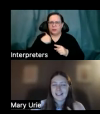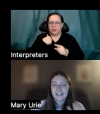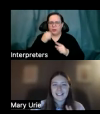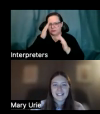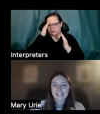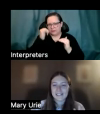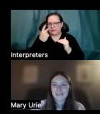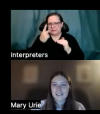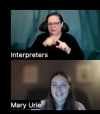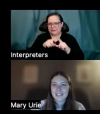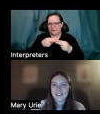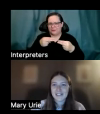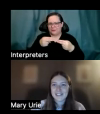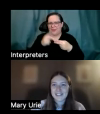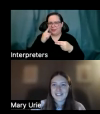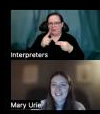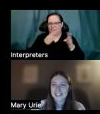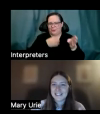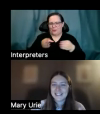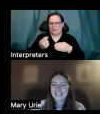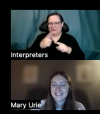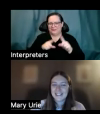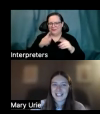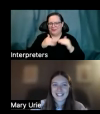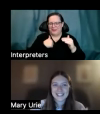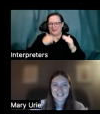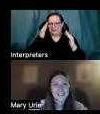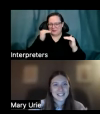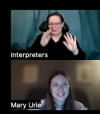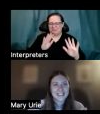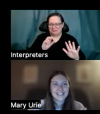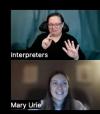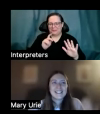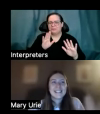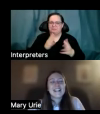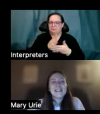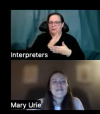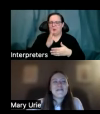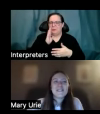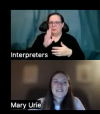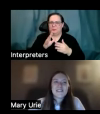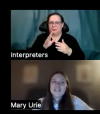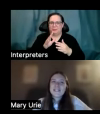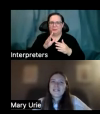side. I think it's in a different order than I thought it was. Okay. Okay. We'll get that. So there are different